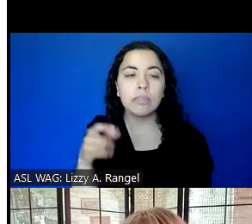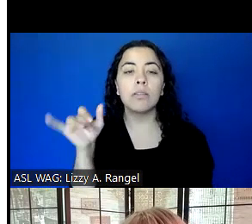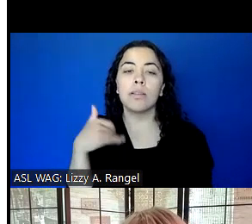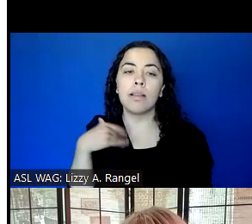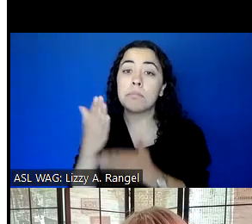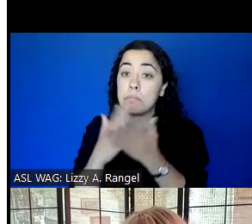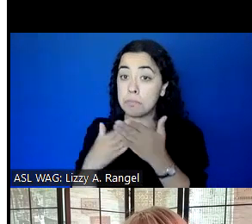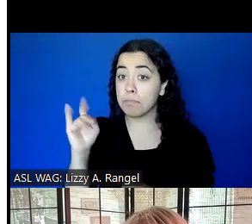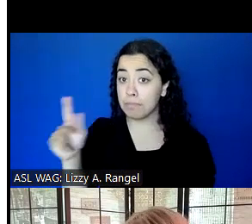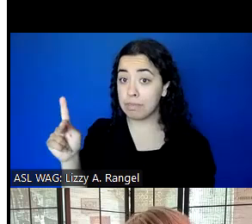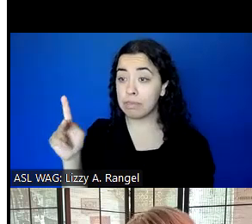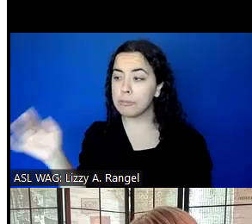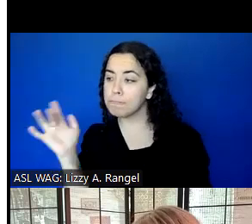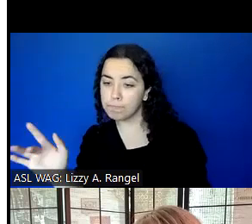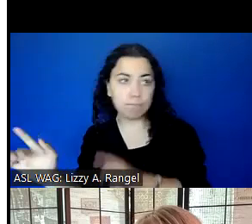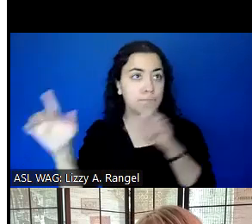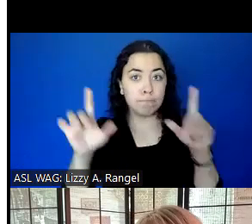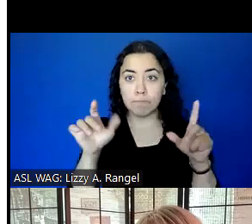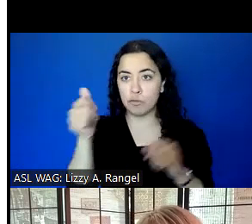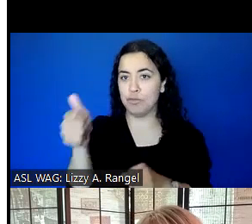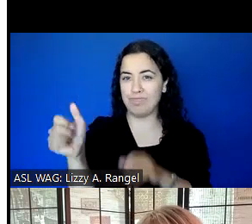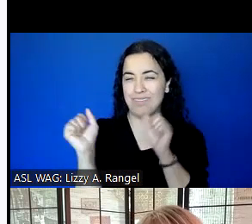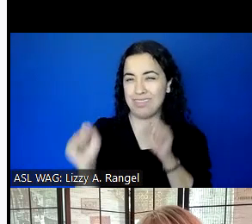explain an image, it's mostly because it's decorative and adds no value to